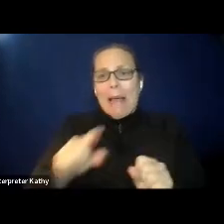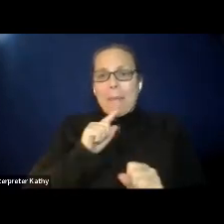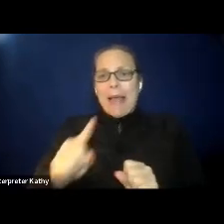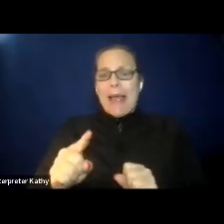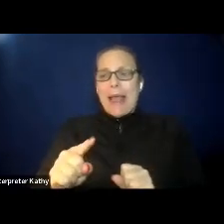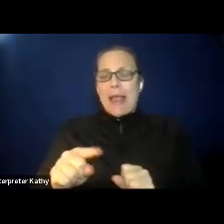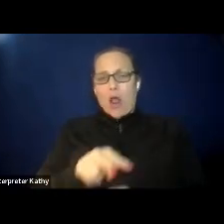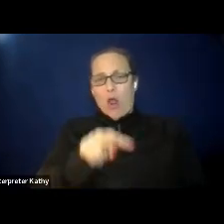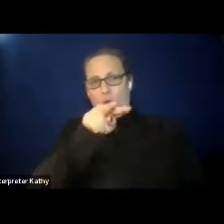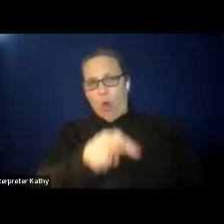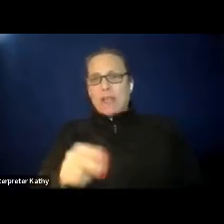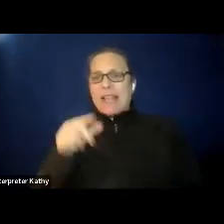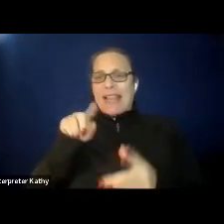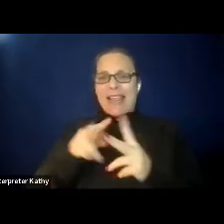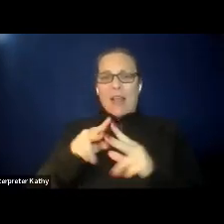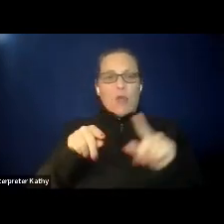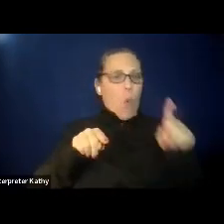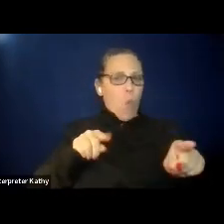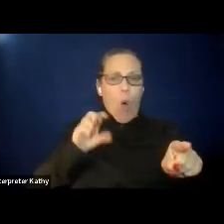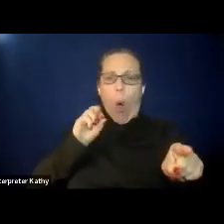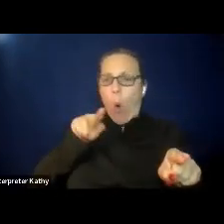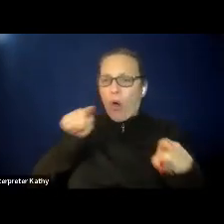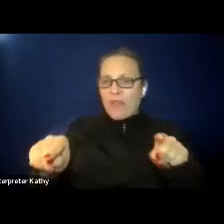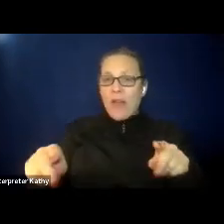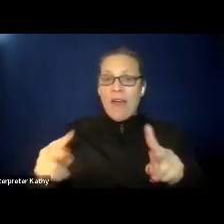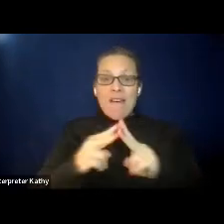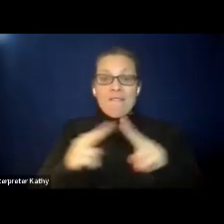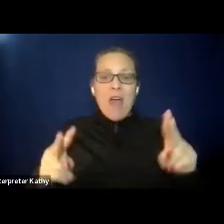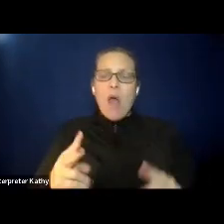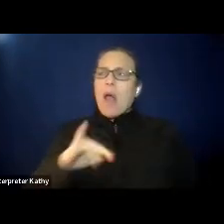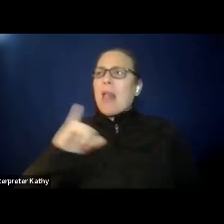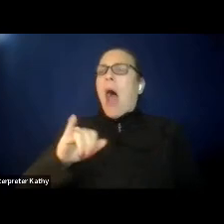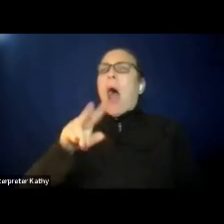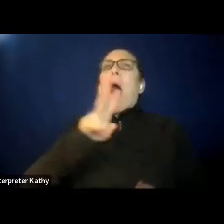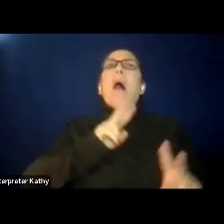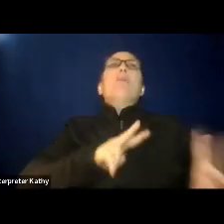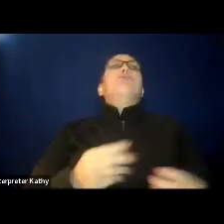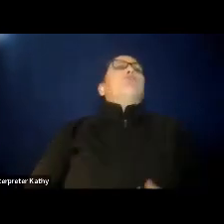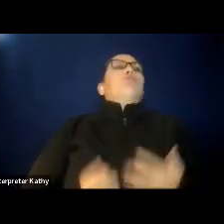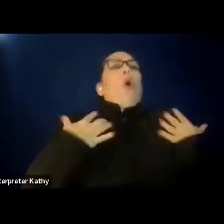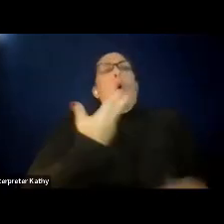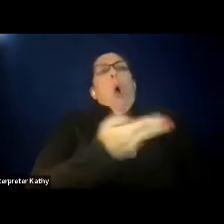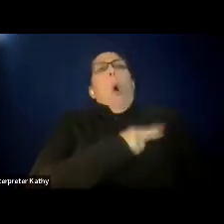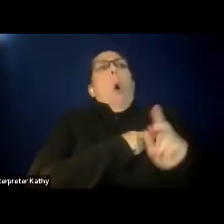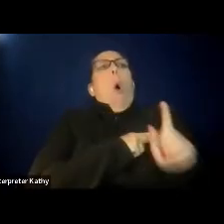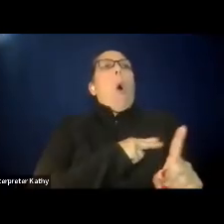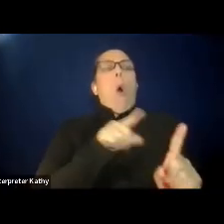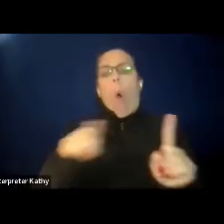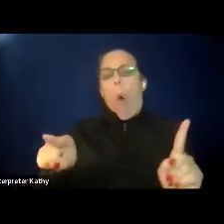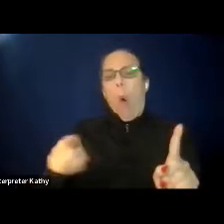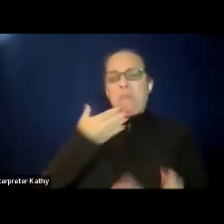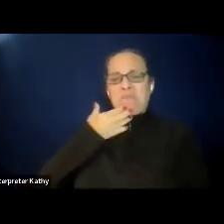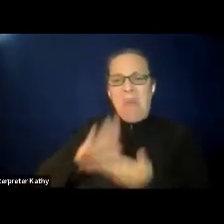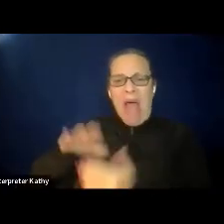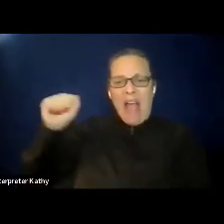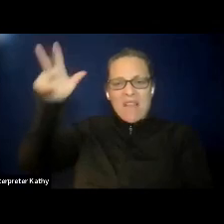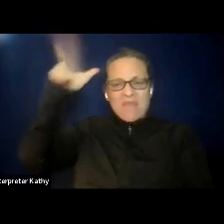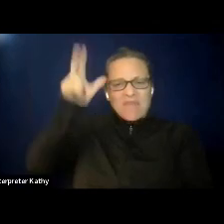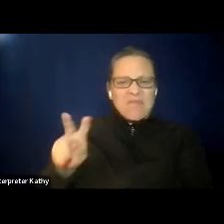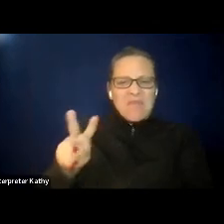many tropes are or binaries to how disabled people are portrayed. They can be deemed, as very heroic and